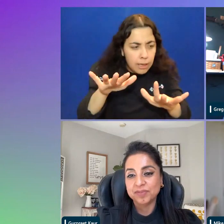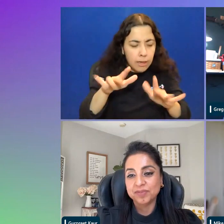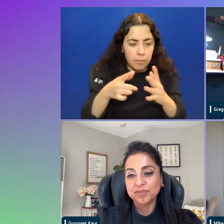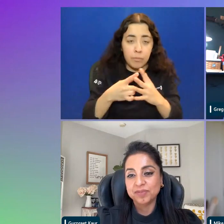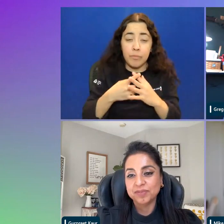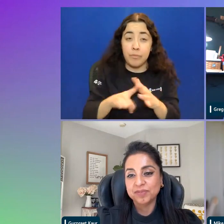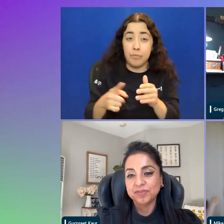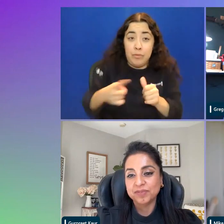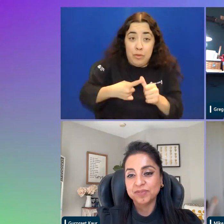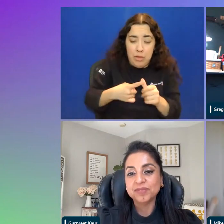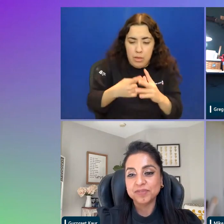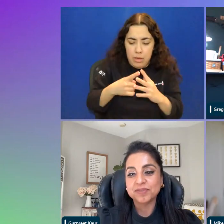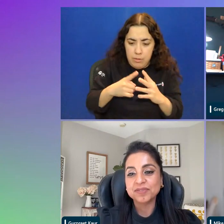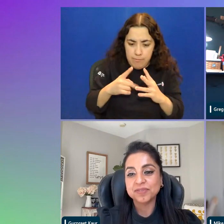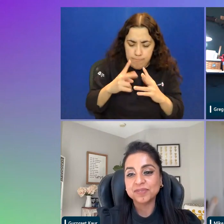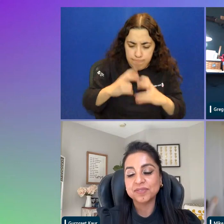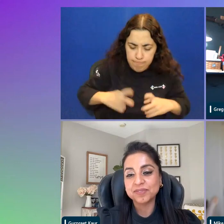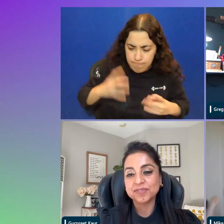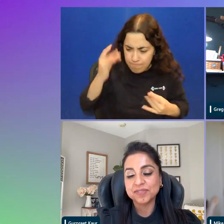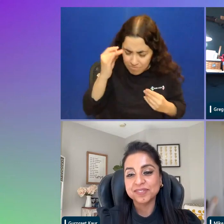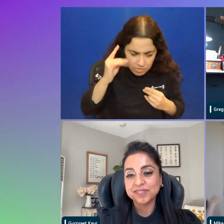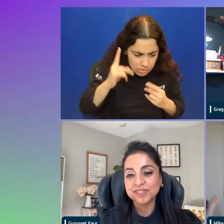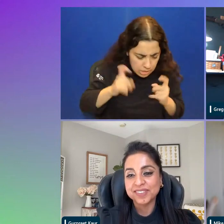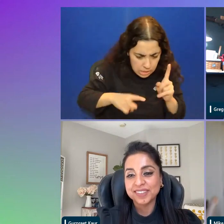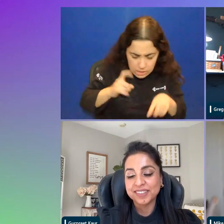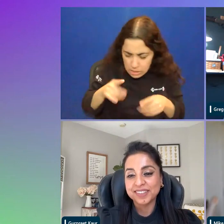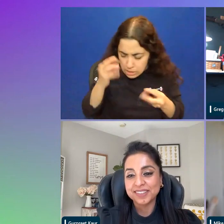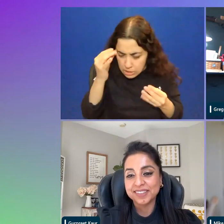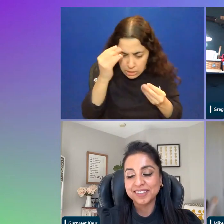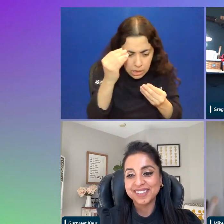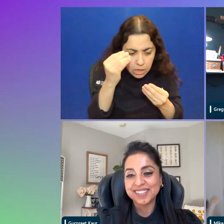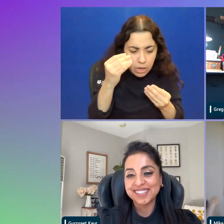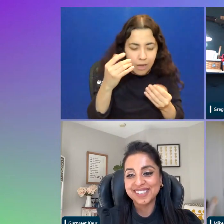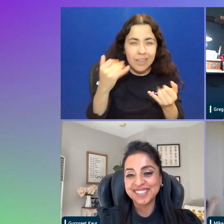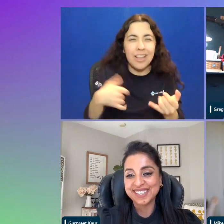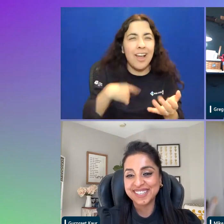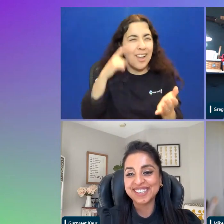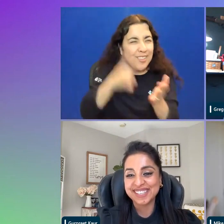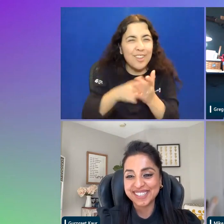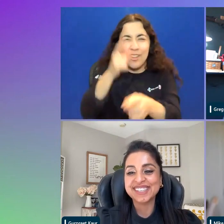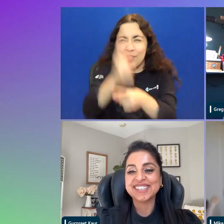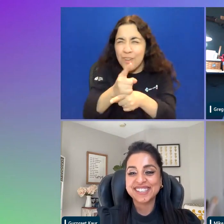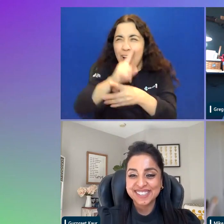I've been in this work and the more companies I've been to, I start to recognize what are the right questions I need to ask up